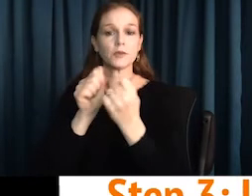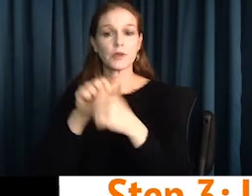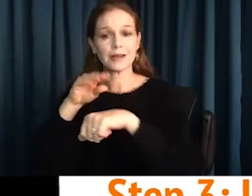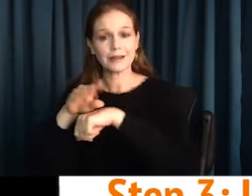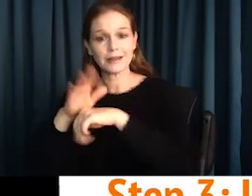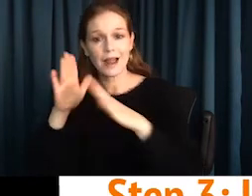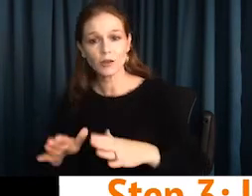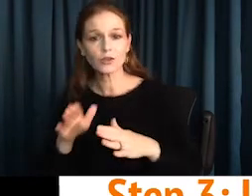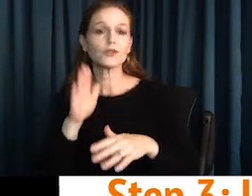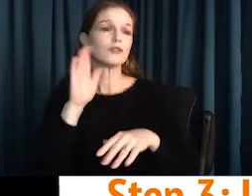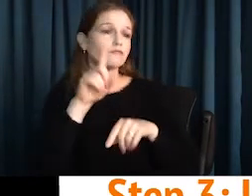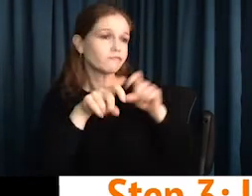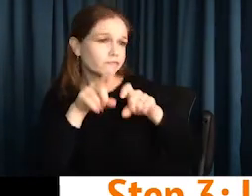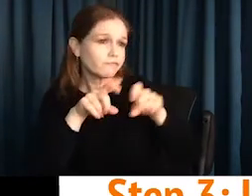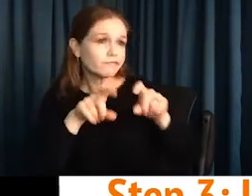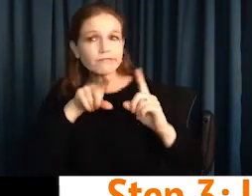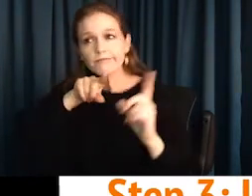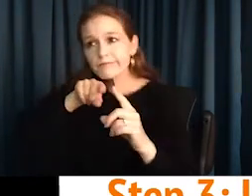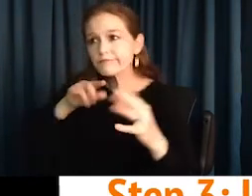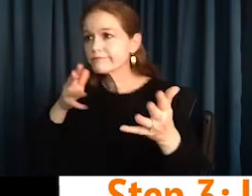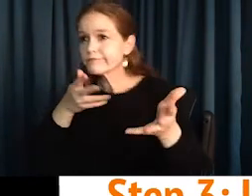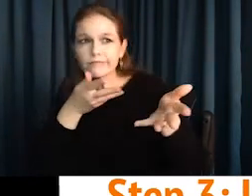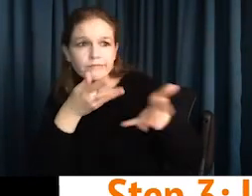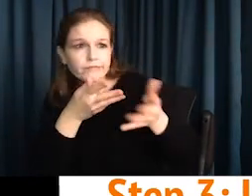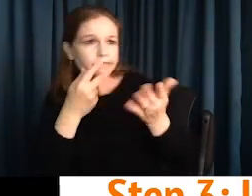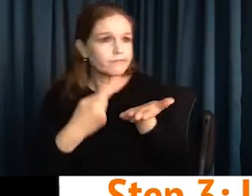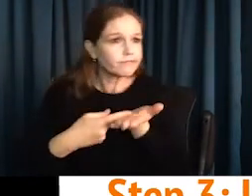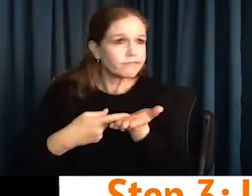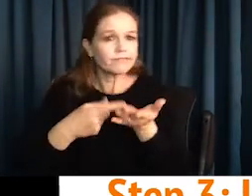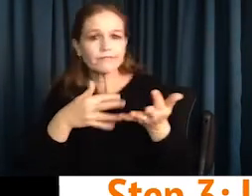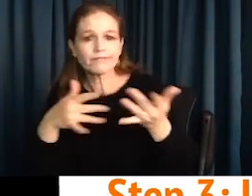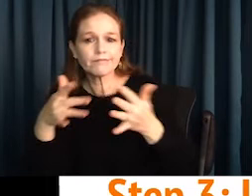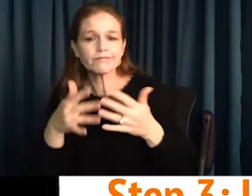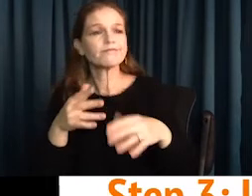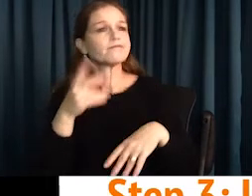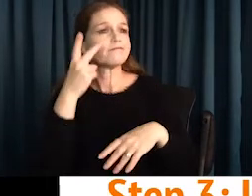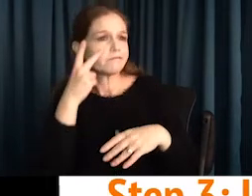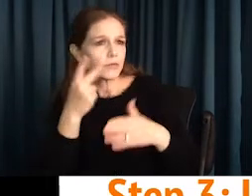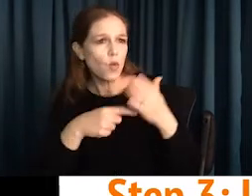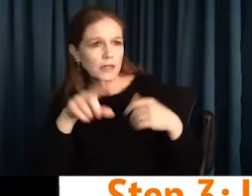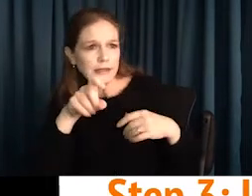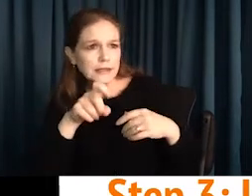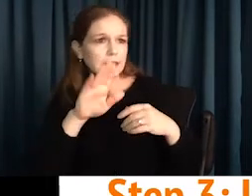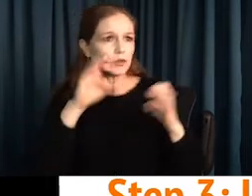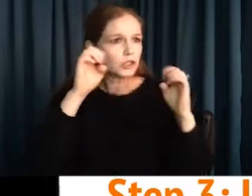student to our DRC services, exploring disability related needs and educational limitations.